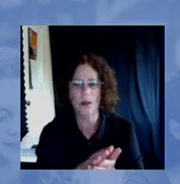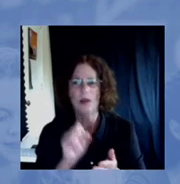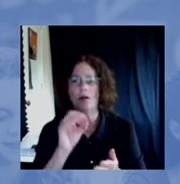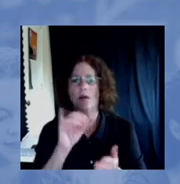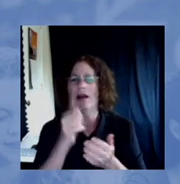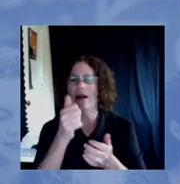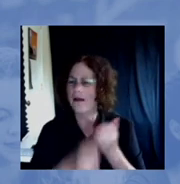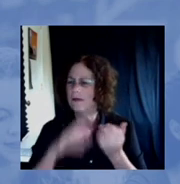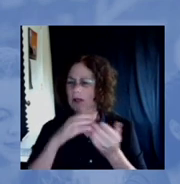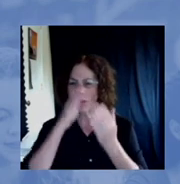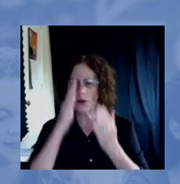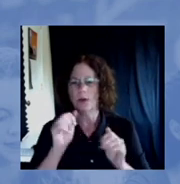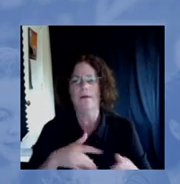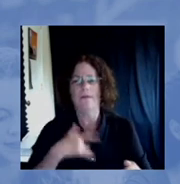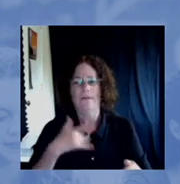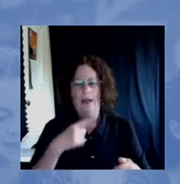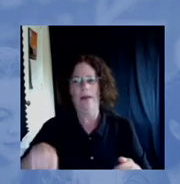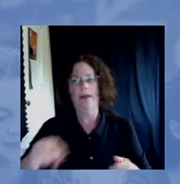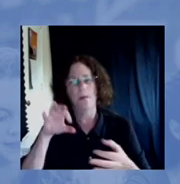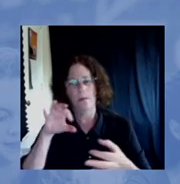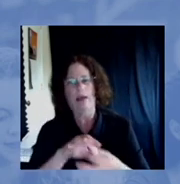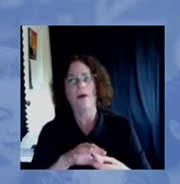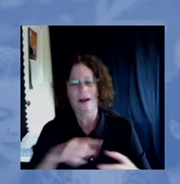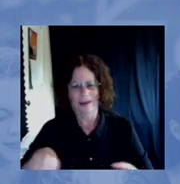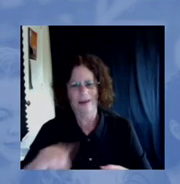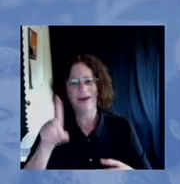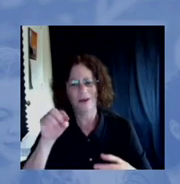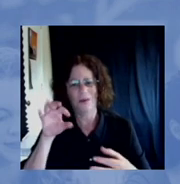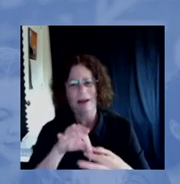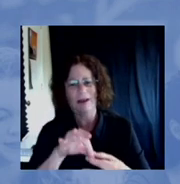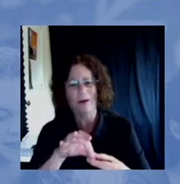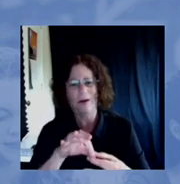FEEL THAT THEY BELONG BECAUSE THEY DO BELONG. AND THE ABILITY TO MAKE THESE CONNECTIONS